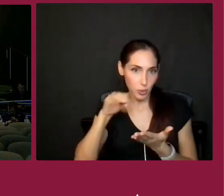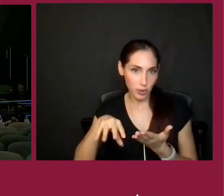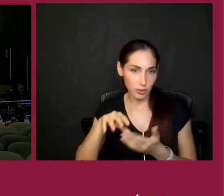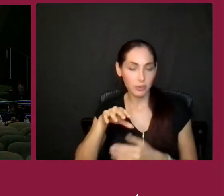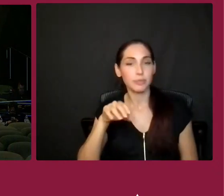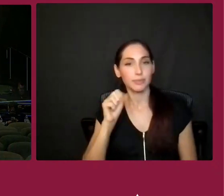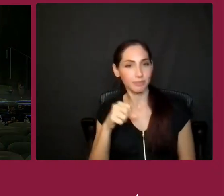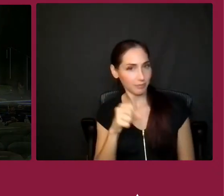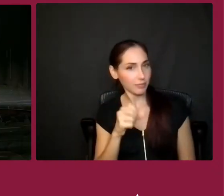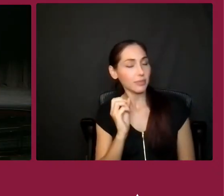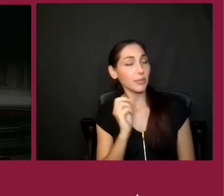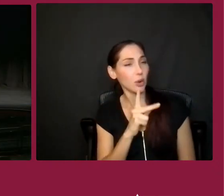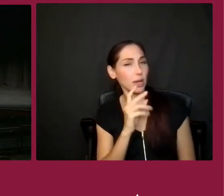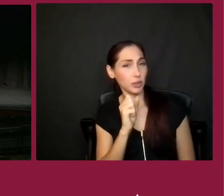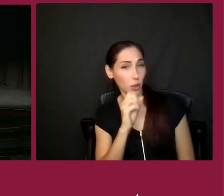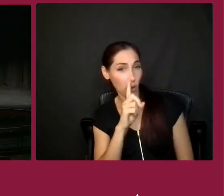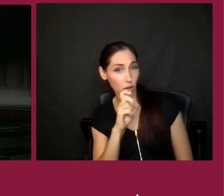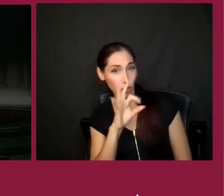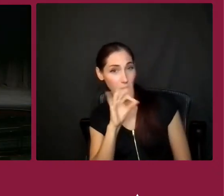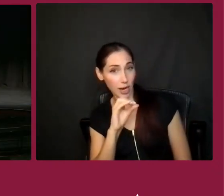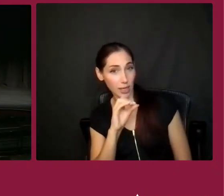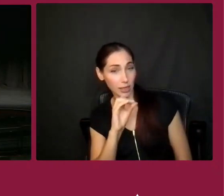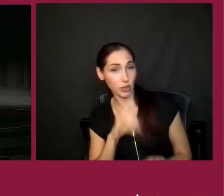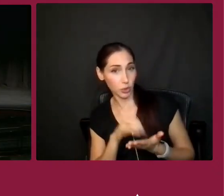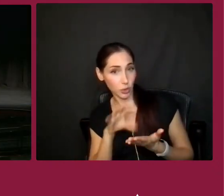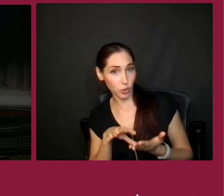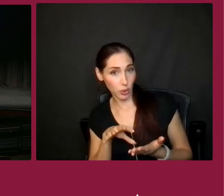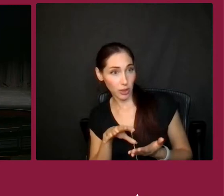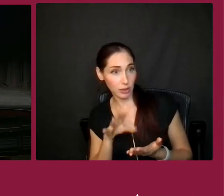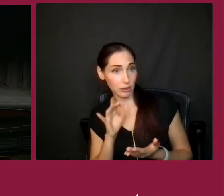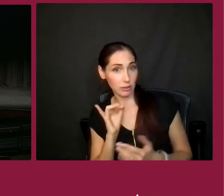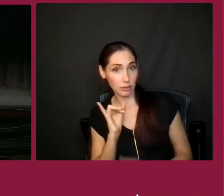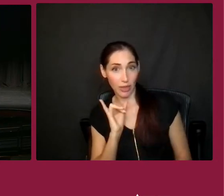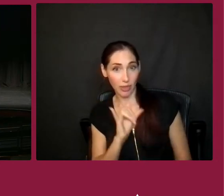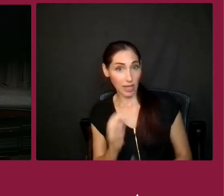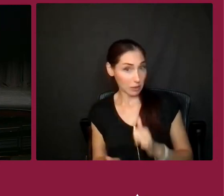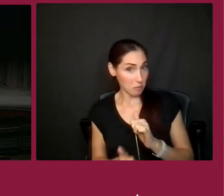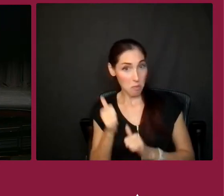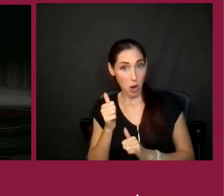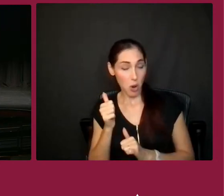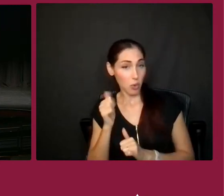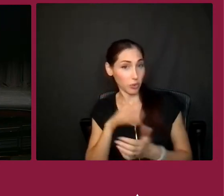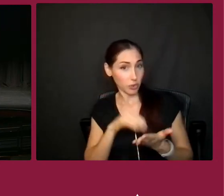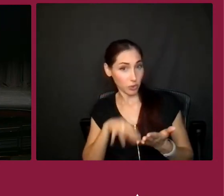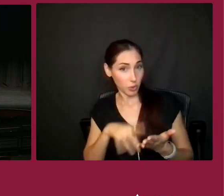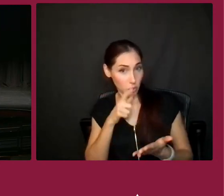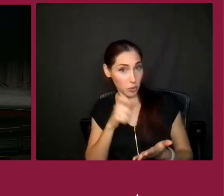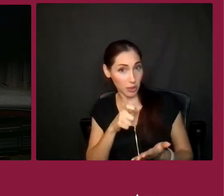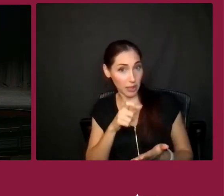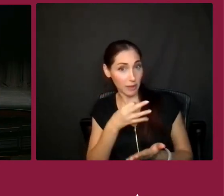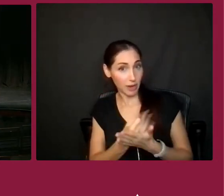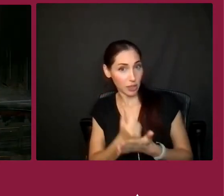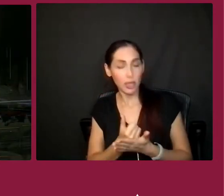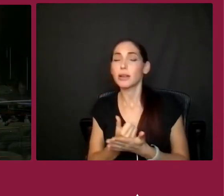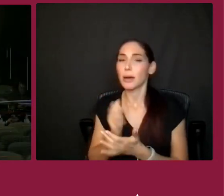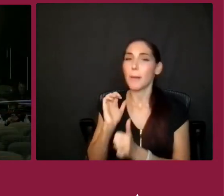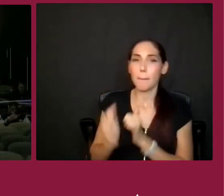And that 190 some students, is that the bulk of our students who received financial aid? The majority received their financial aid.